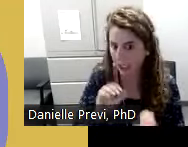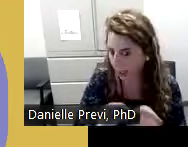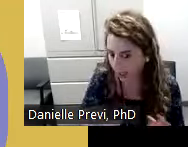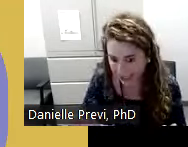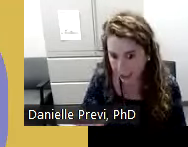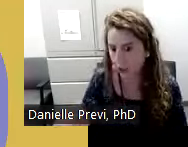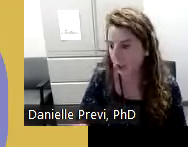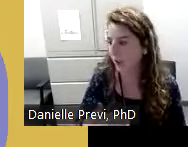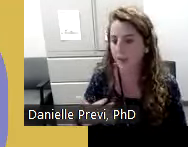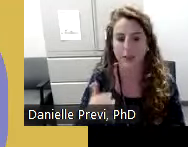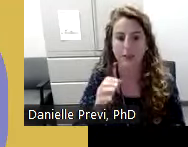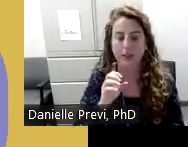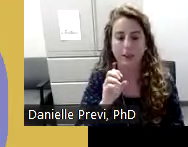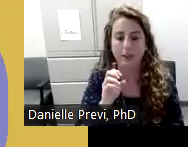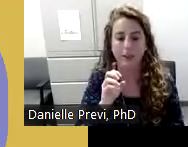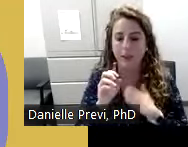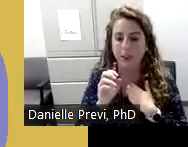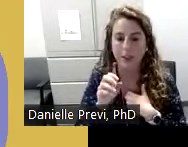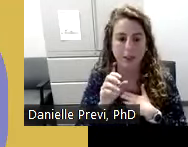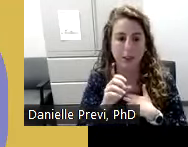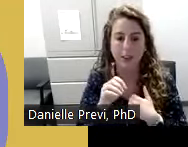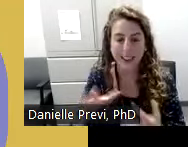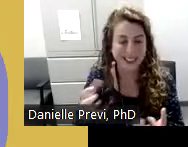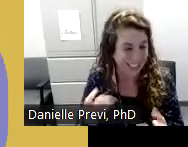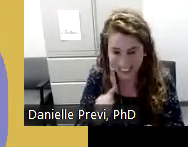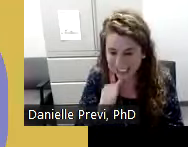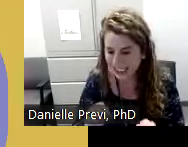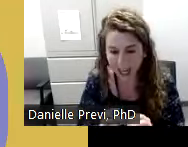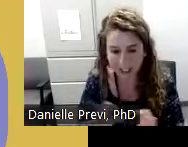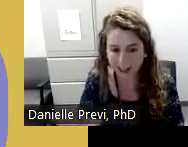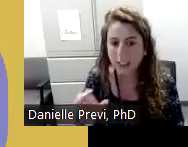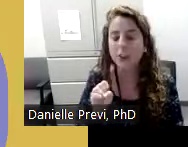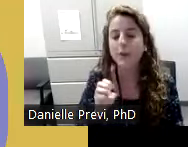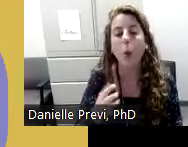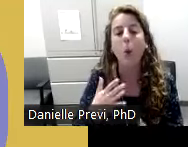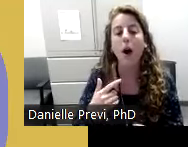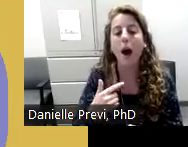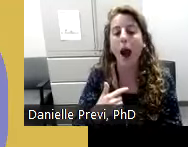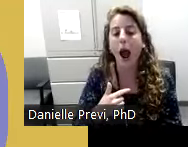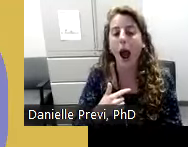children for whom their speech might not be intelligible or they're signing might not be